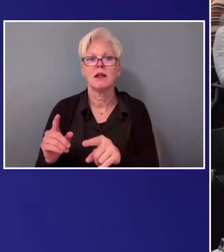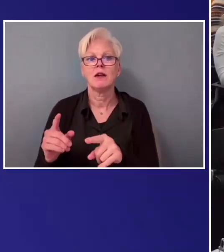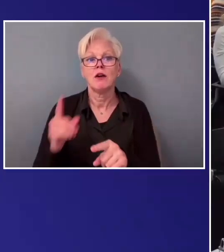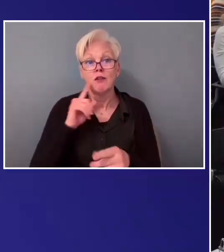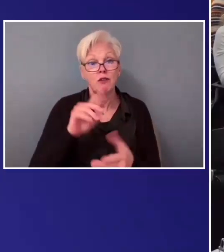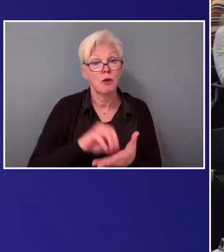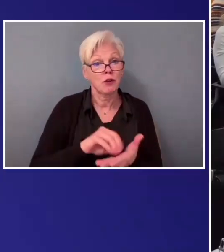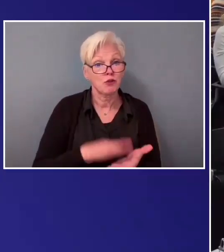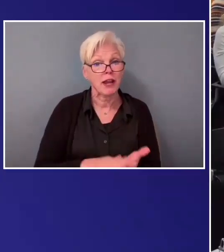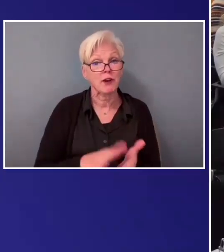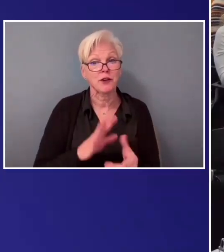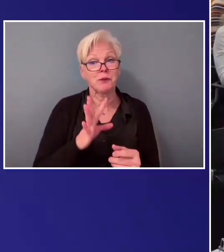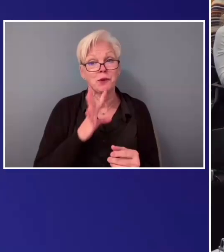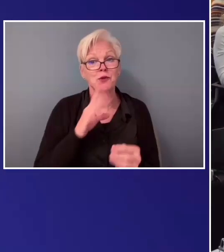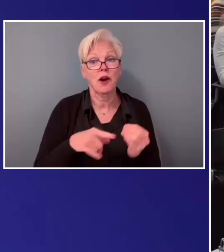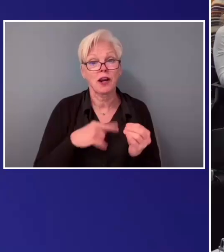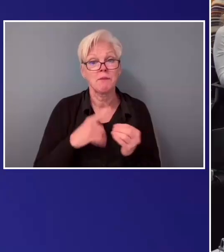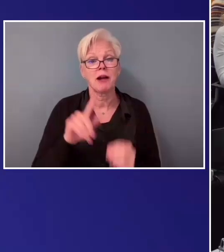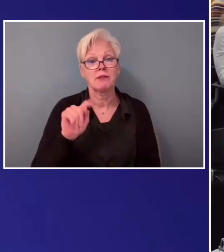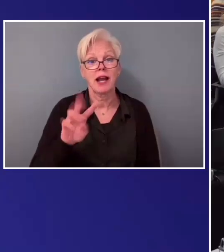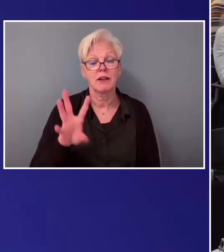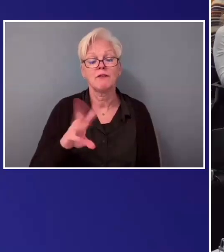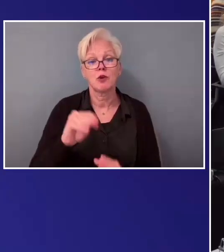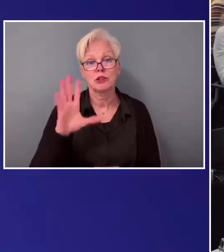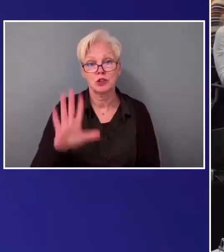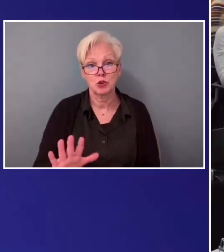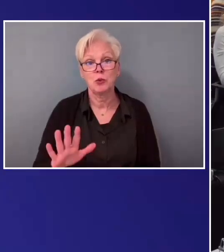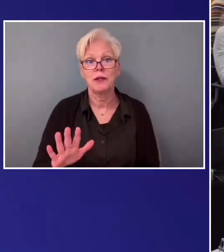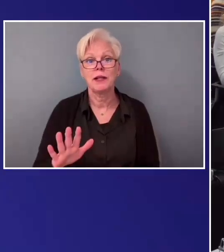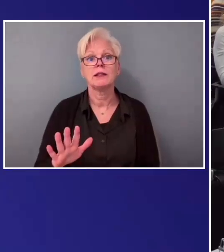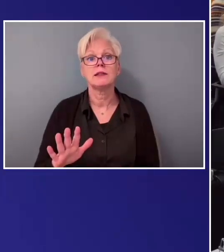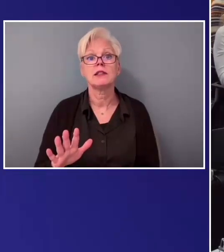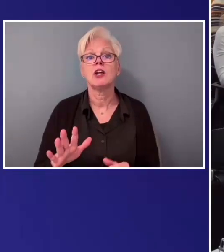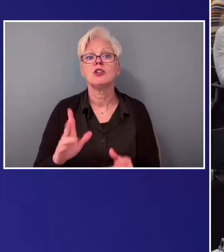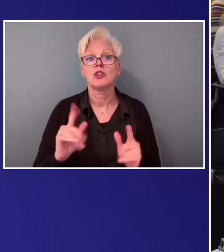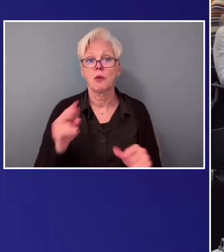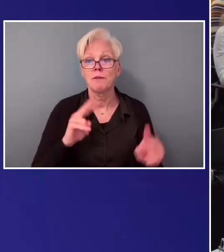we're talking about Title IV students. So when people are looking at this data,